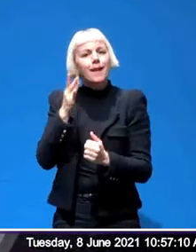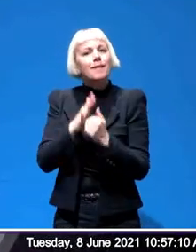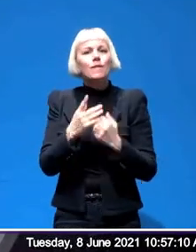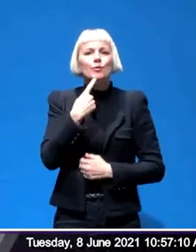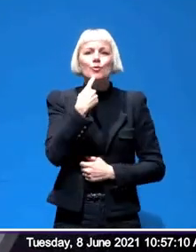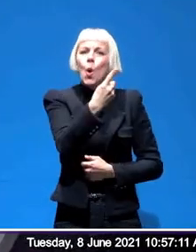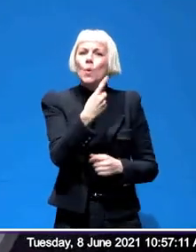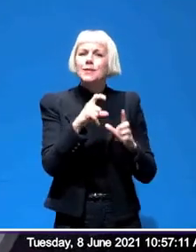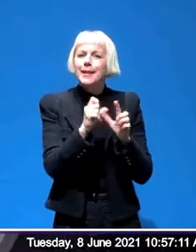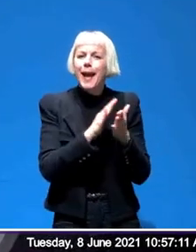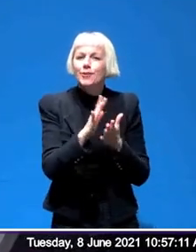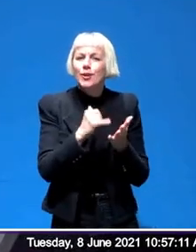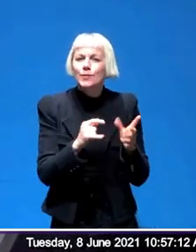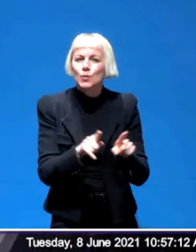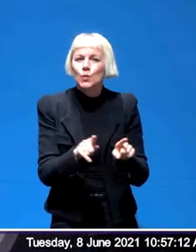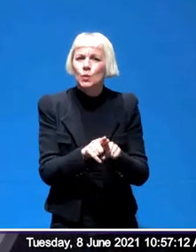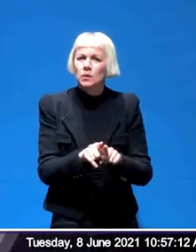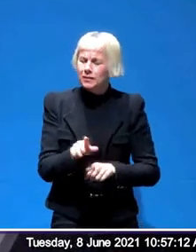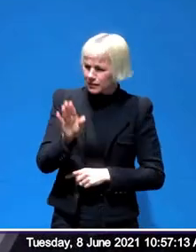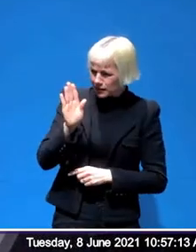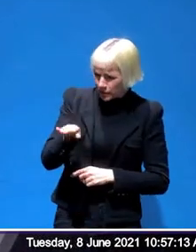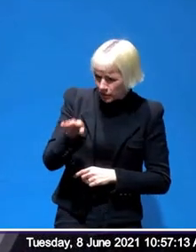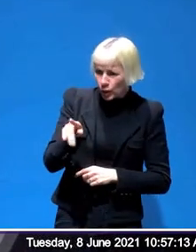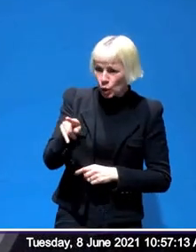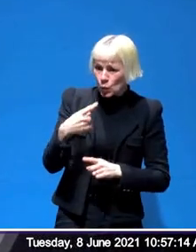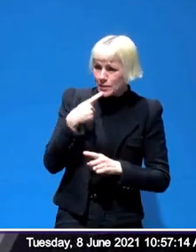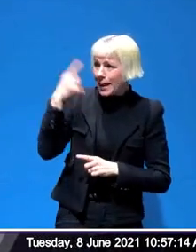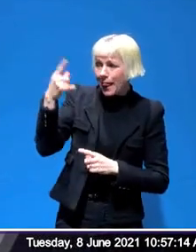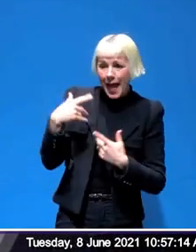I asked the staff member if they had reported the incident to anyone else and